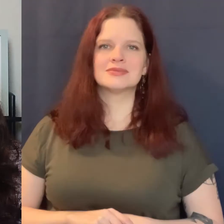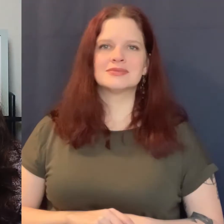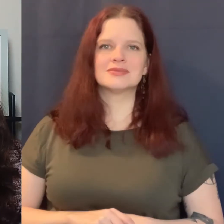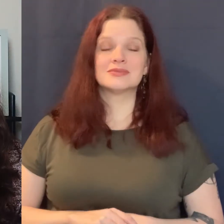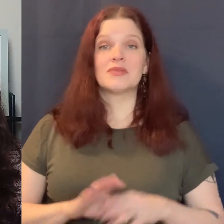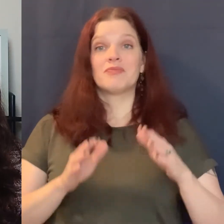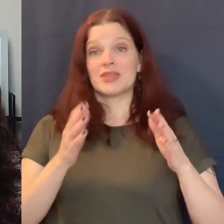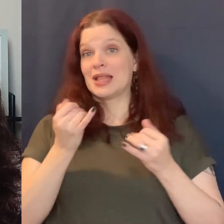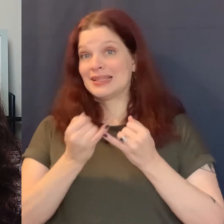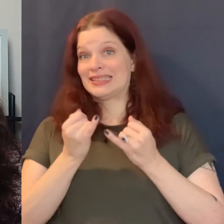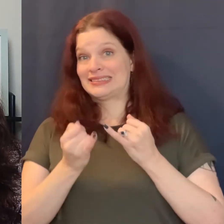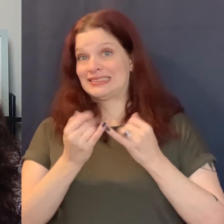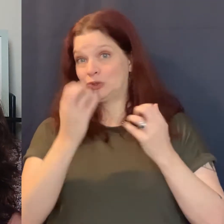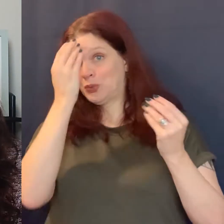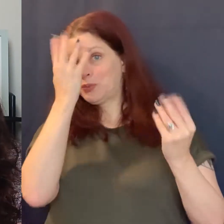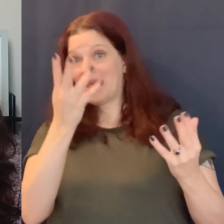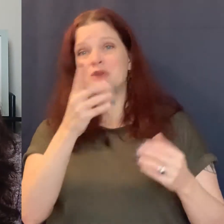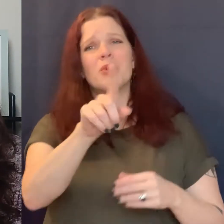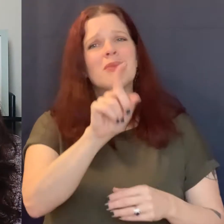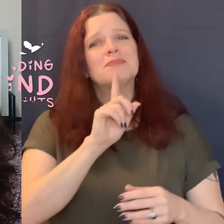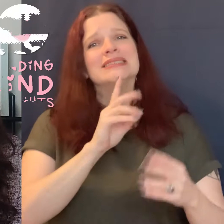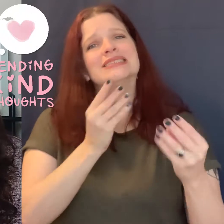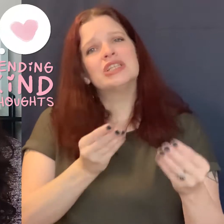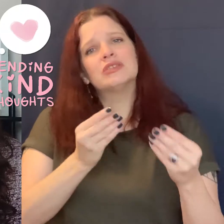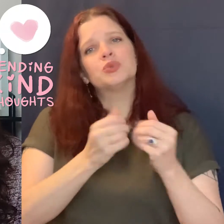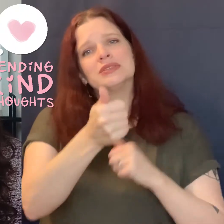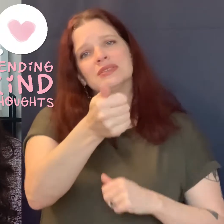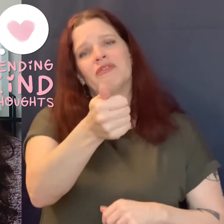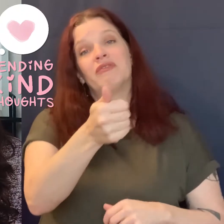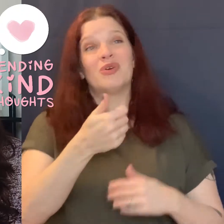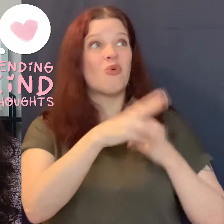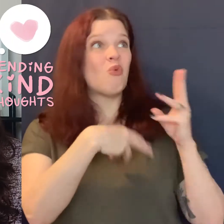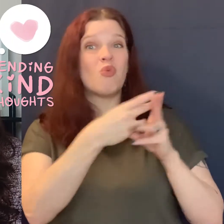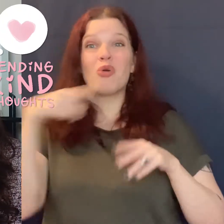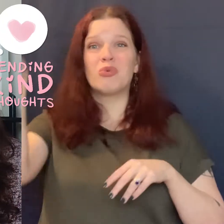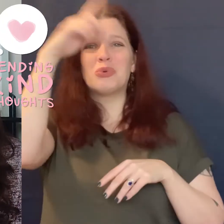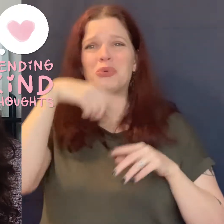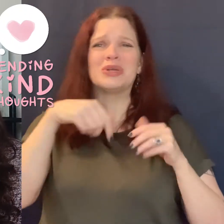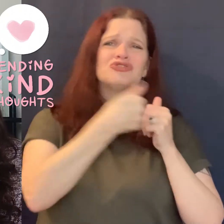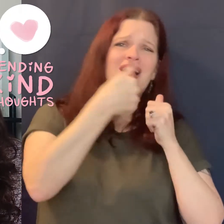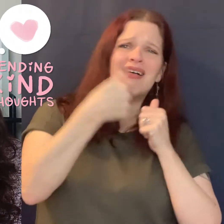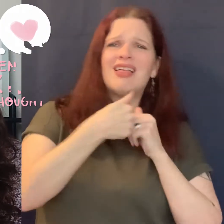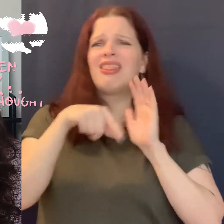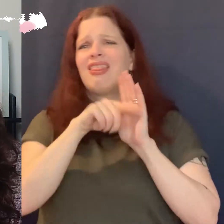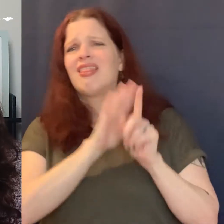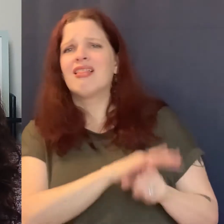So kind of final reminder, I just want to remind you to be gentle with yourself. This world gives us so many challenges and adversities that are